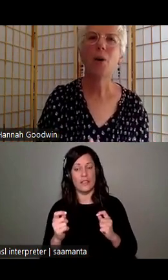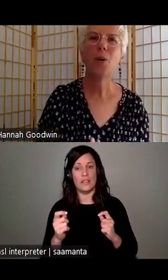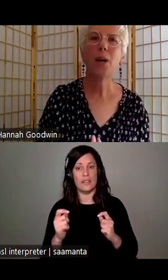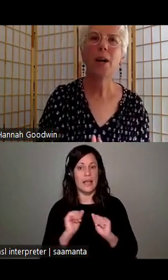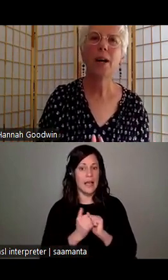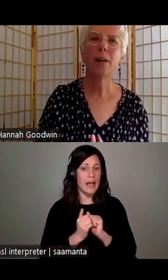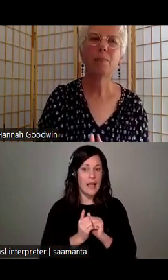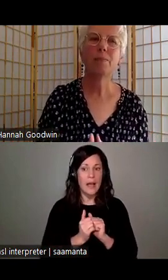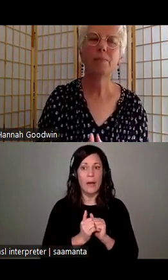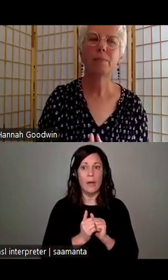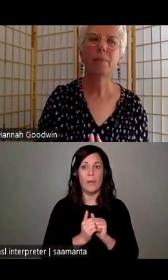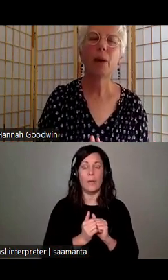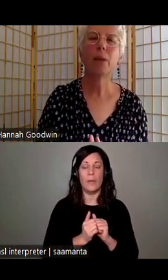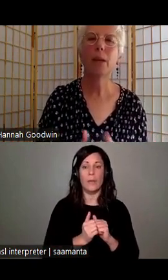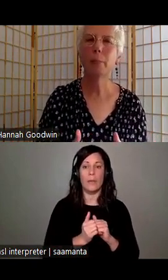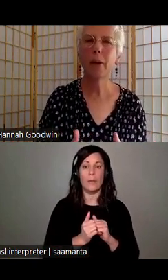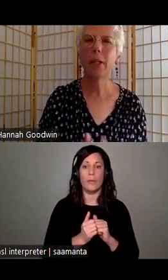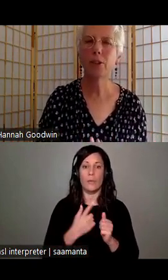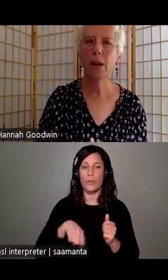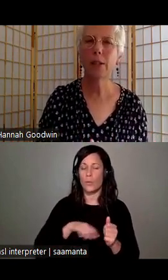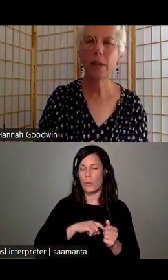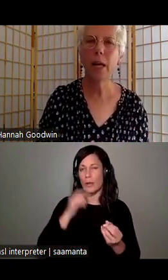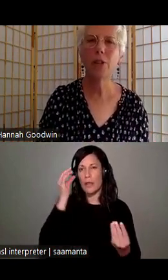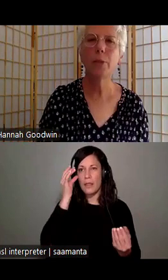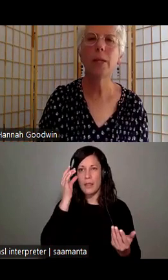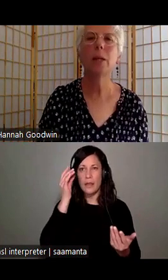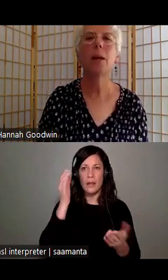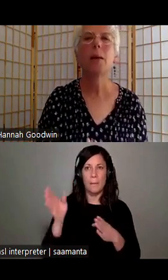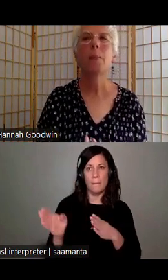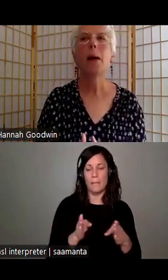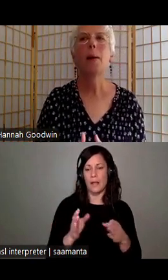how we think about interactive engagement.